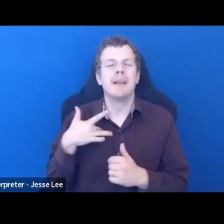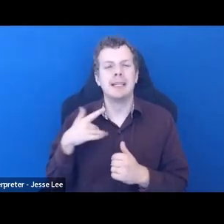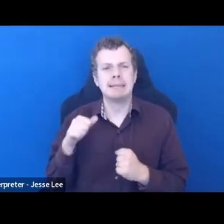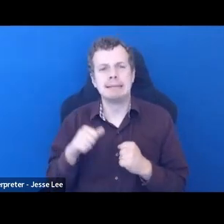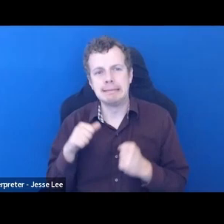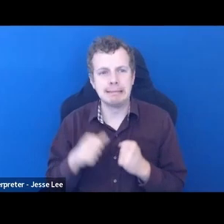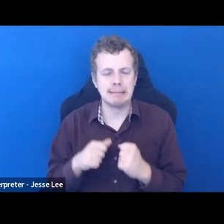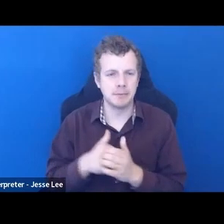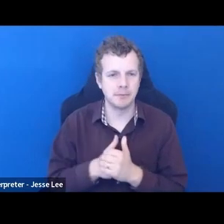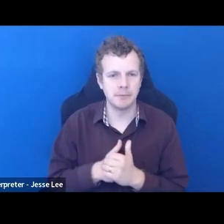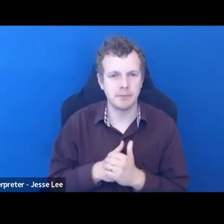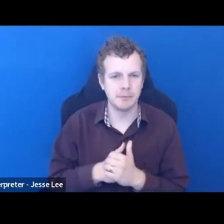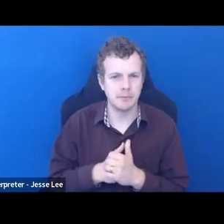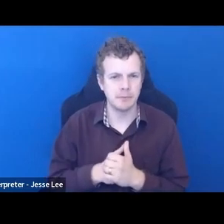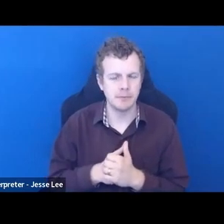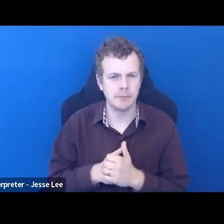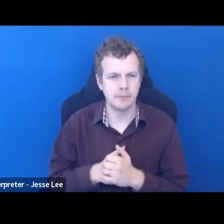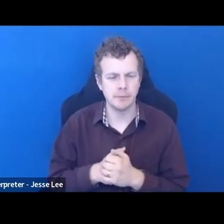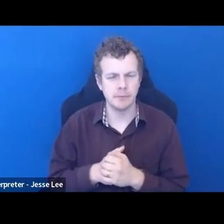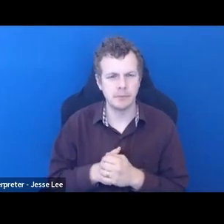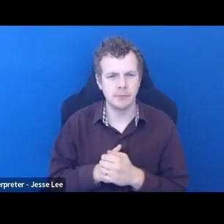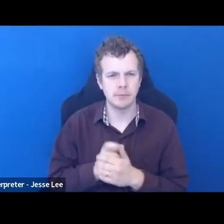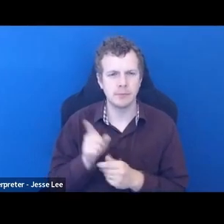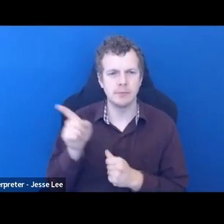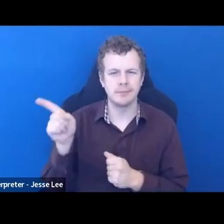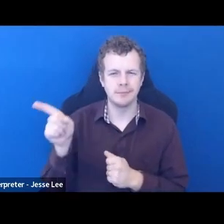So this is from a clinician actually.